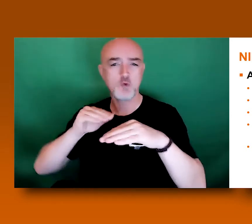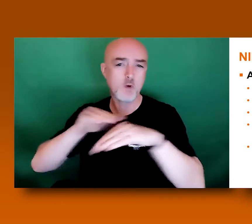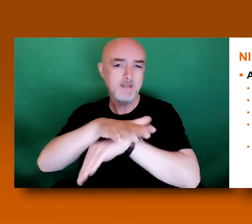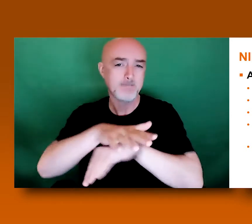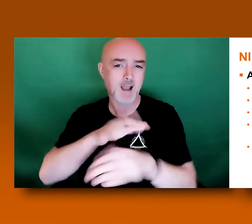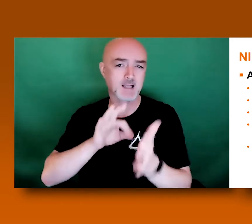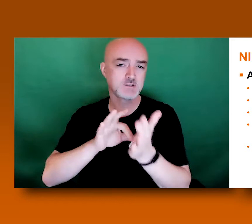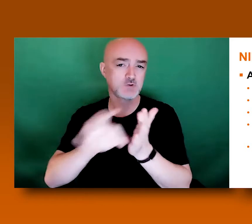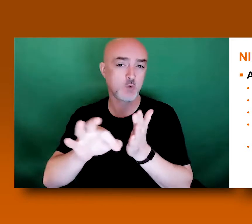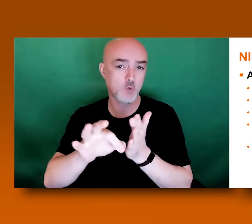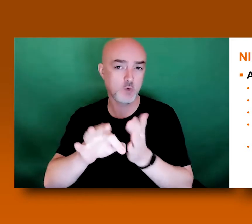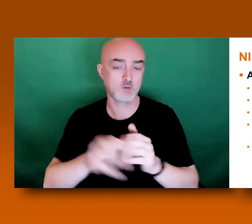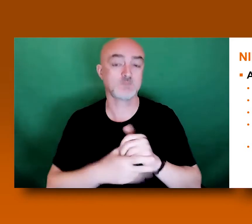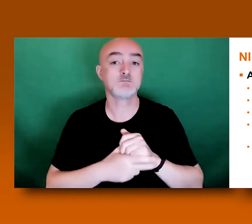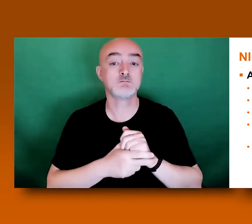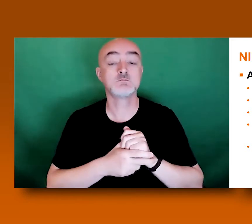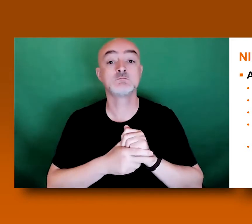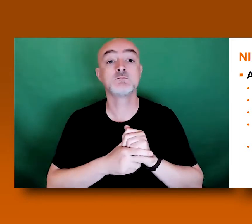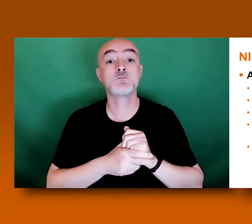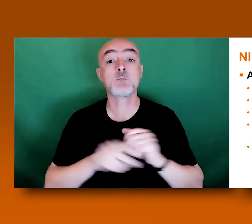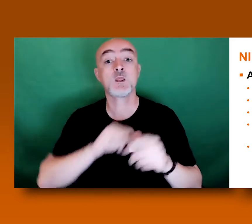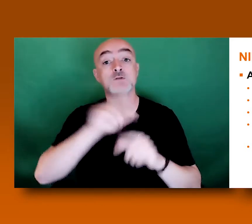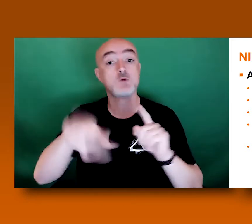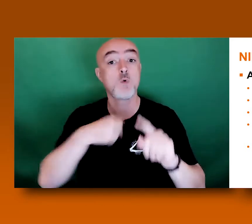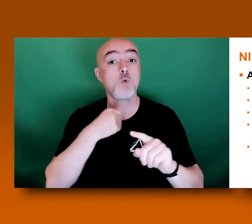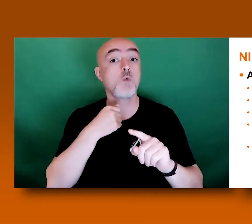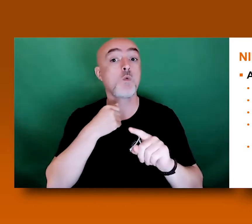will be assigned to the application, one score.